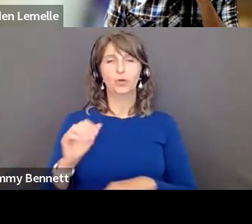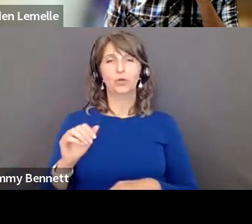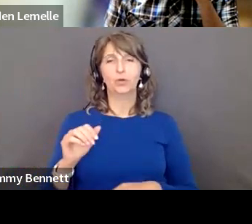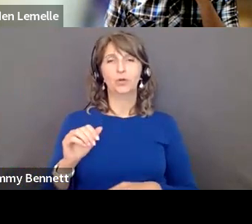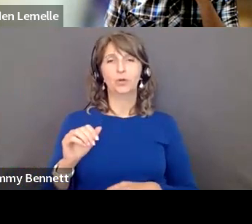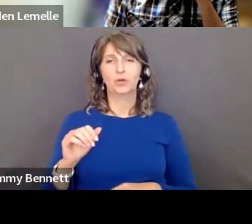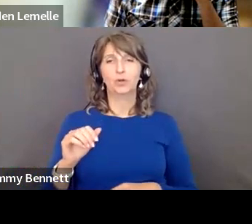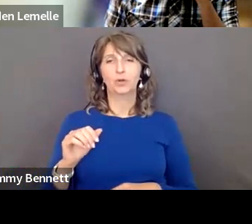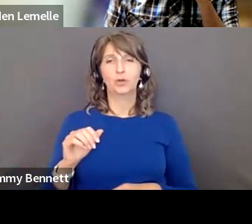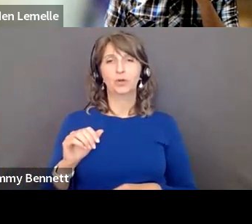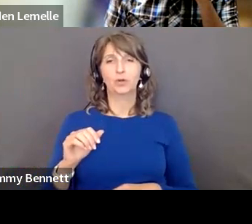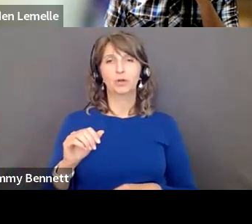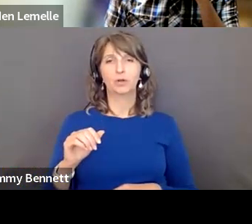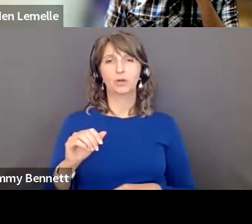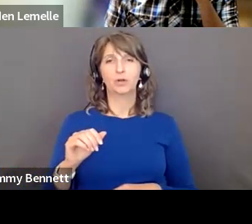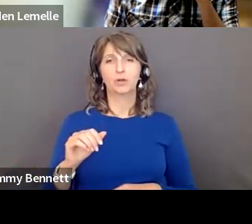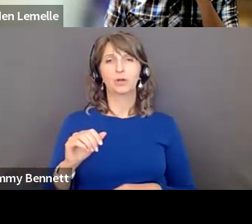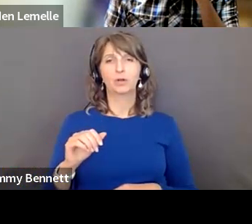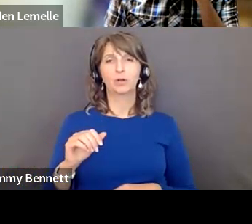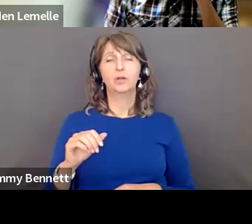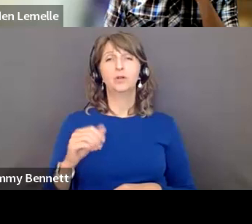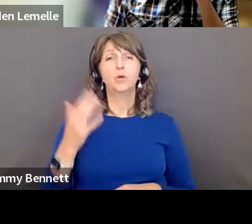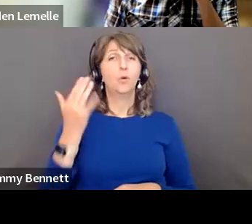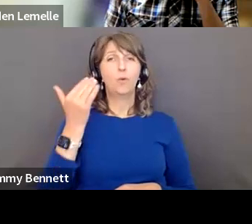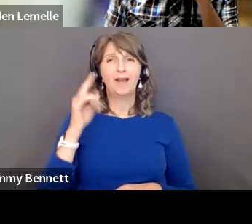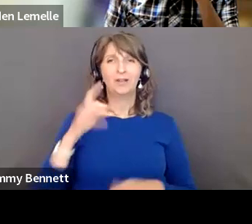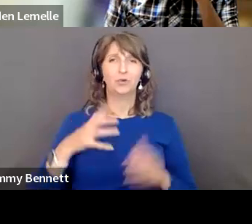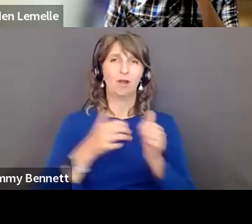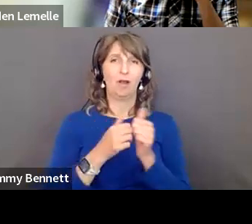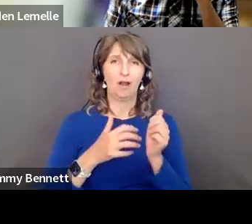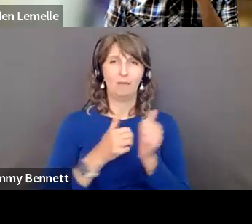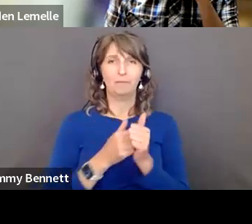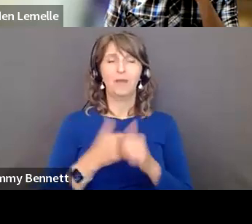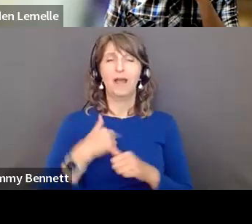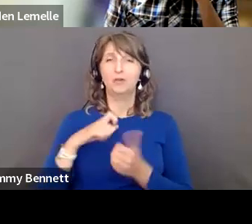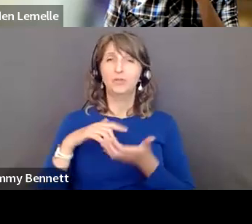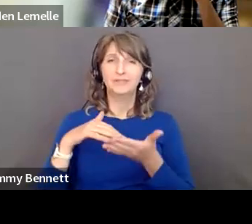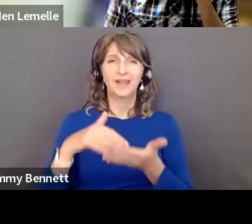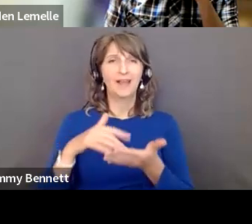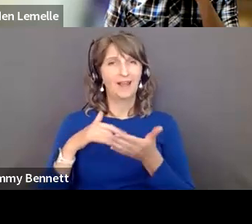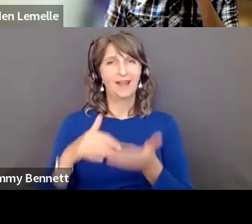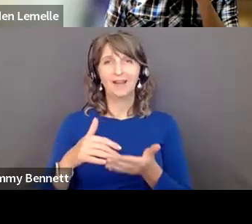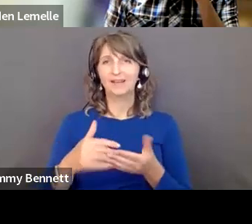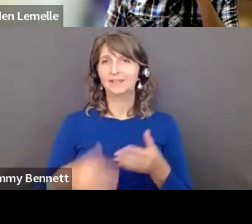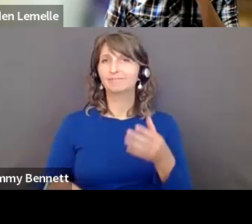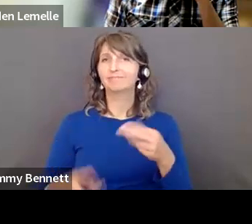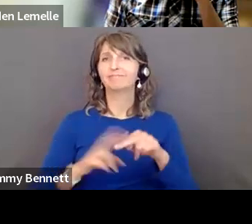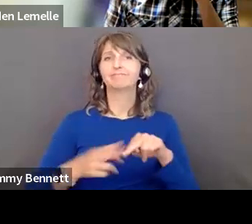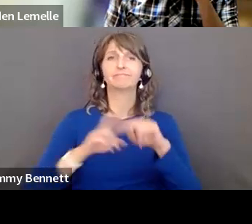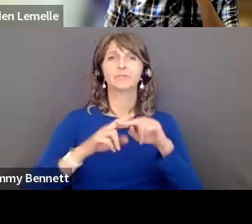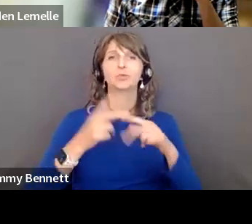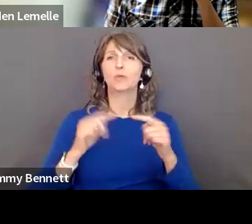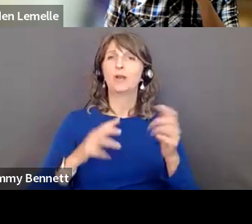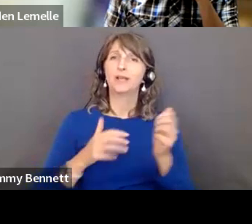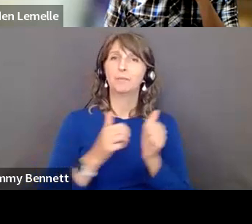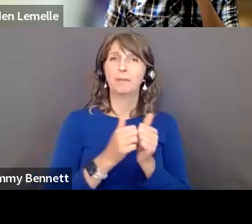Stay caught up with my class. I have to steady extra hard to stay up. To stay up with them because teachers teach phase.